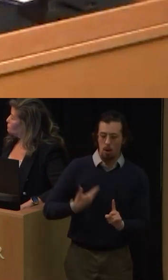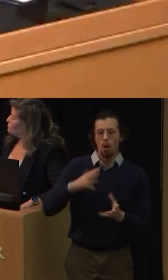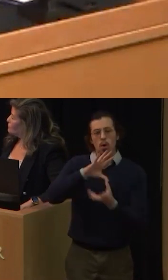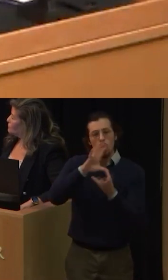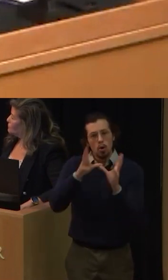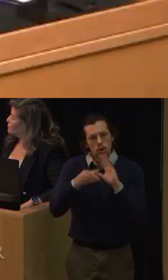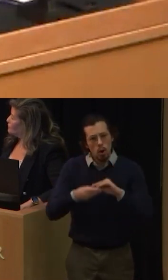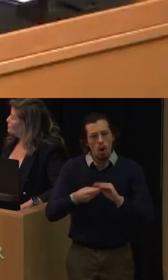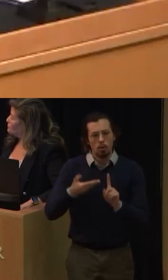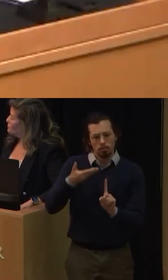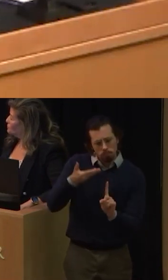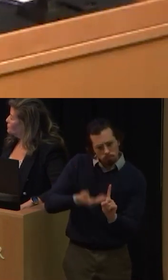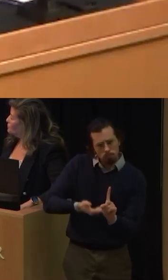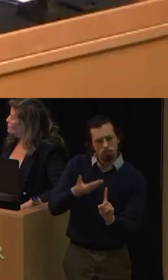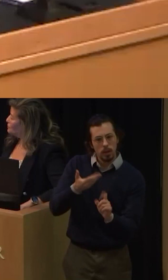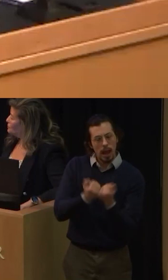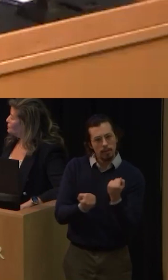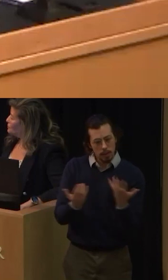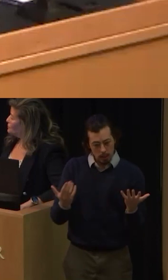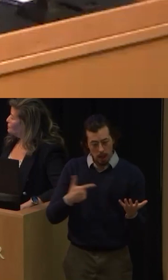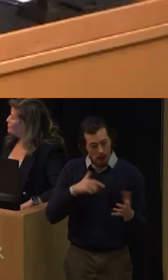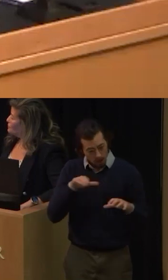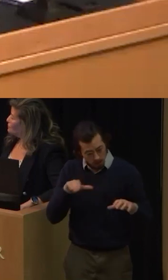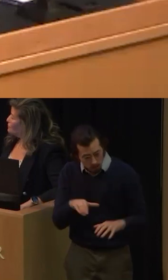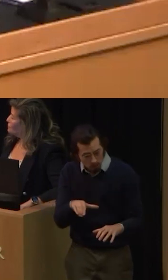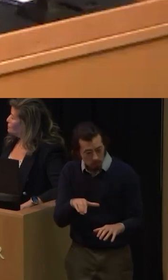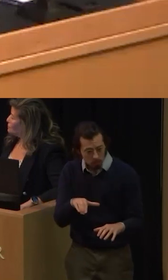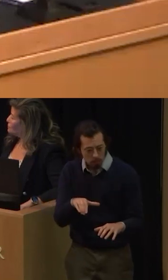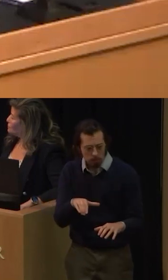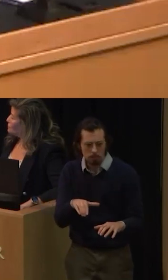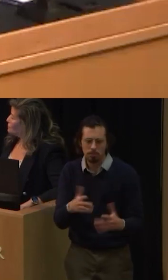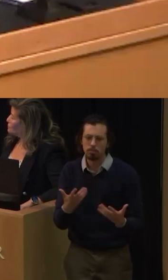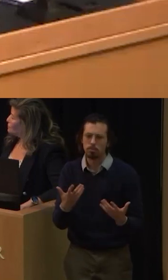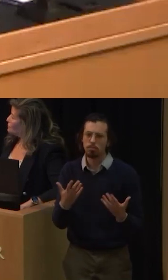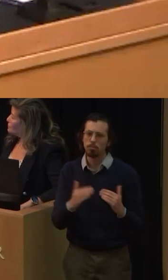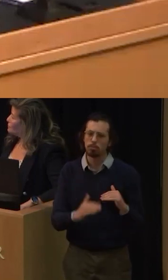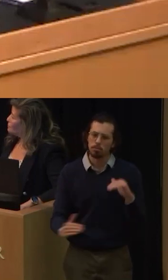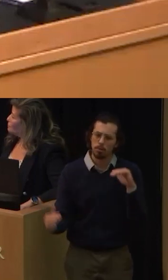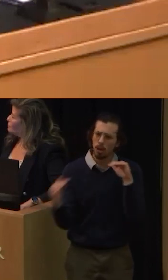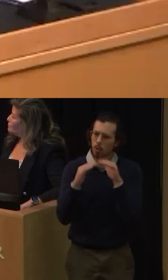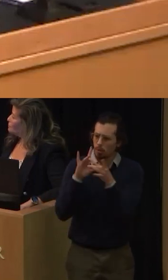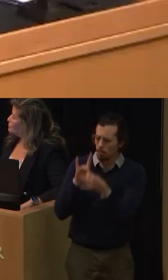and see that everything that I do is equally ties into what you do,